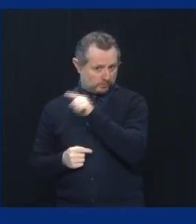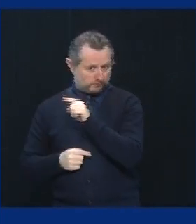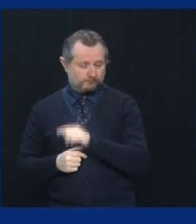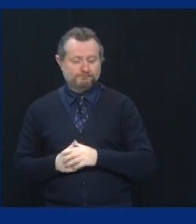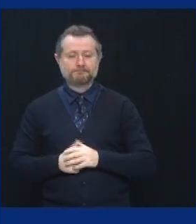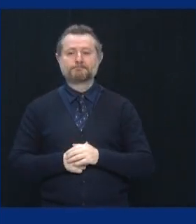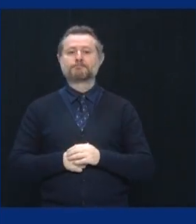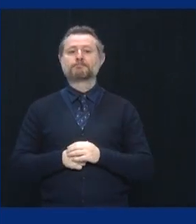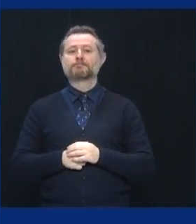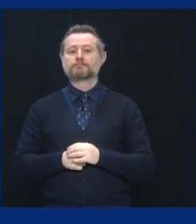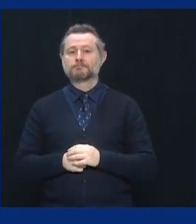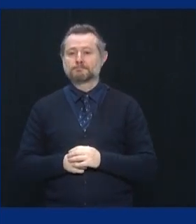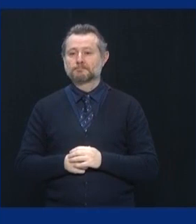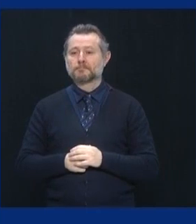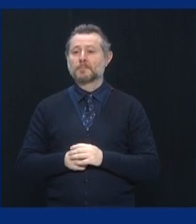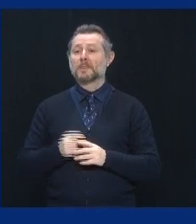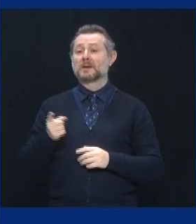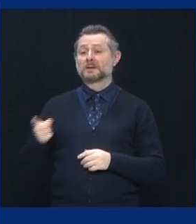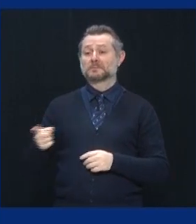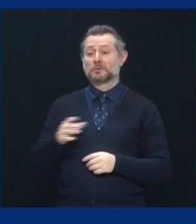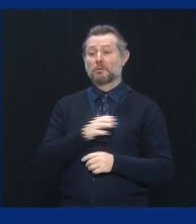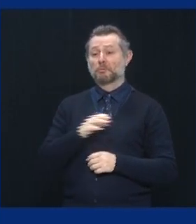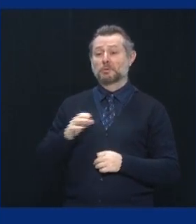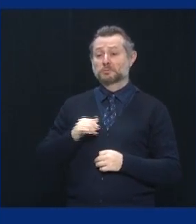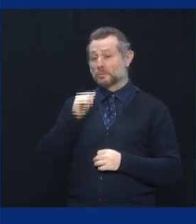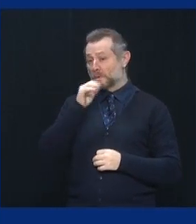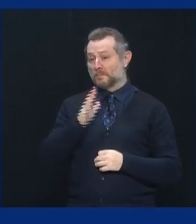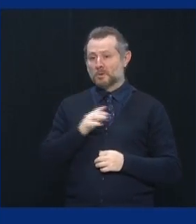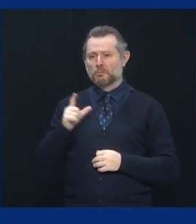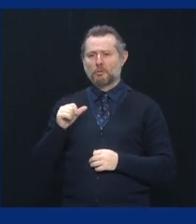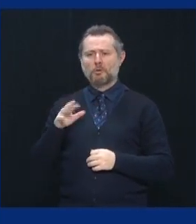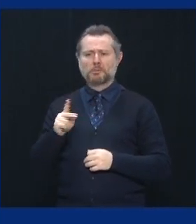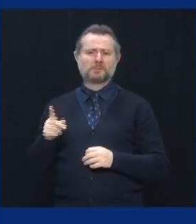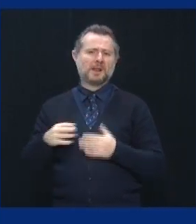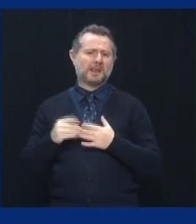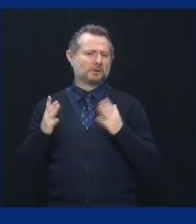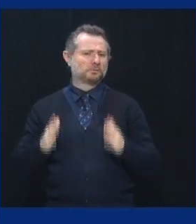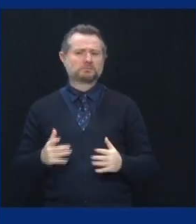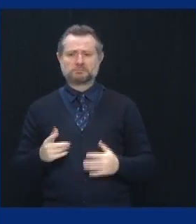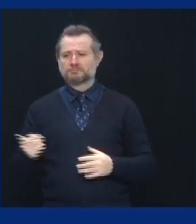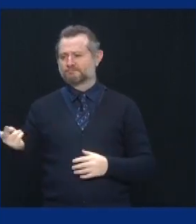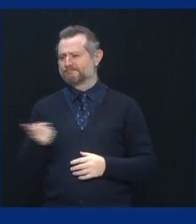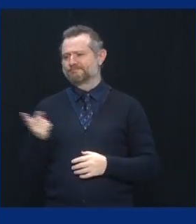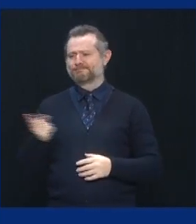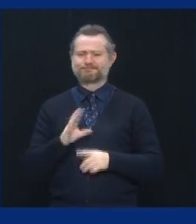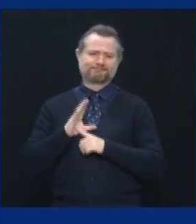AND CONGRESSWOMAN CLARK AND I HAVE WORKED FOR MANY, MANY YEARS TOGETHER, BACK WHEN I WAS IN